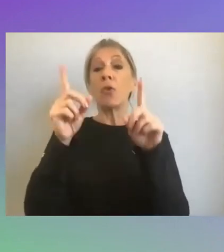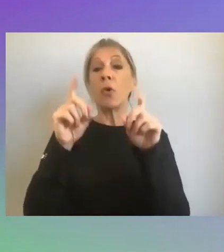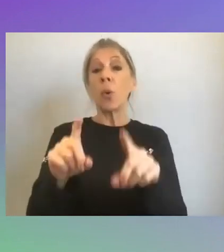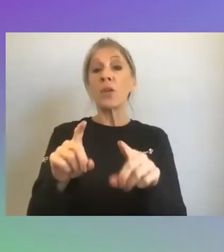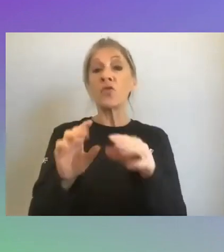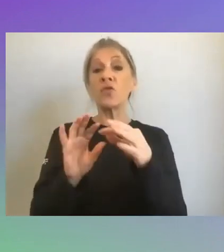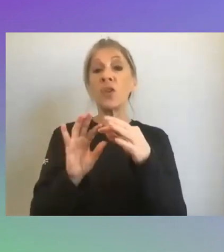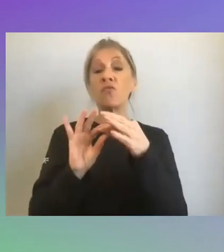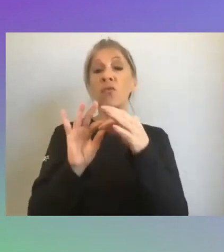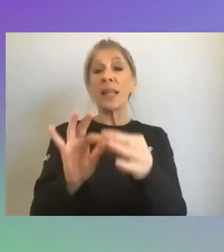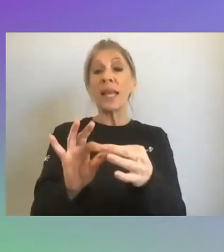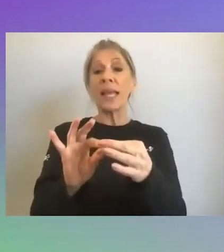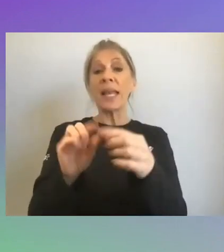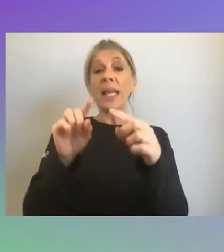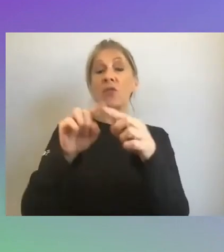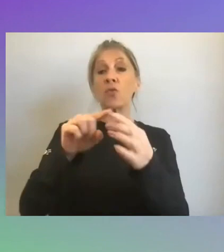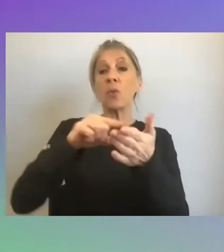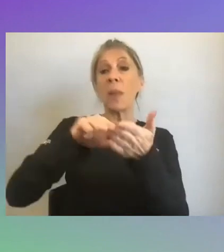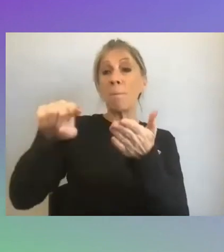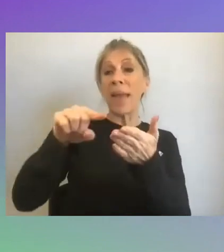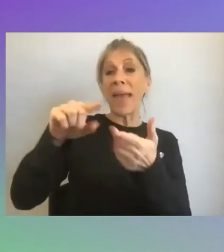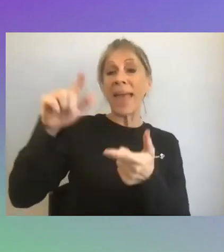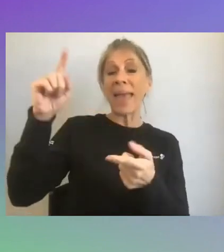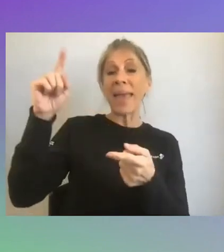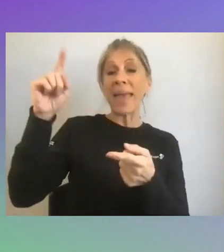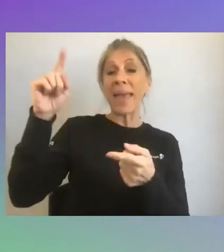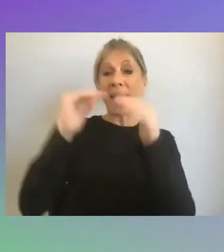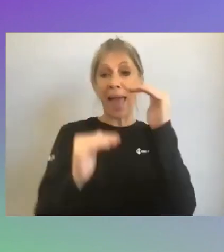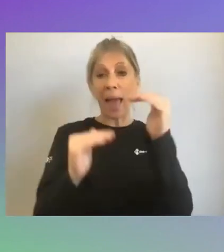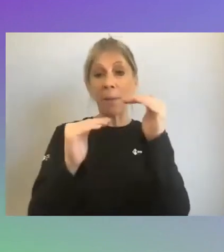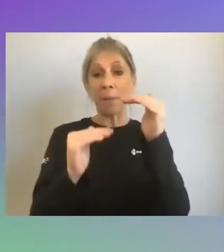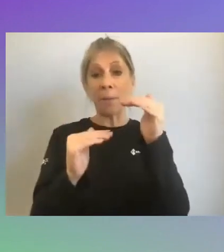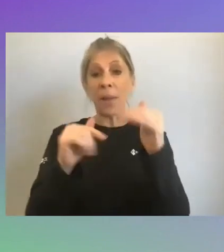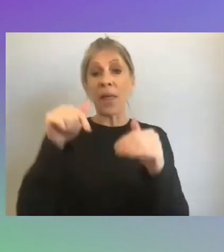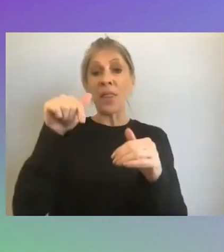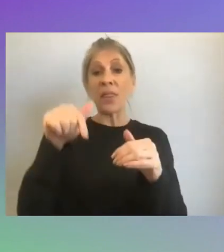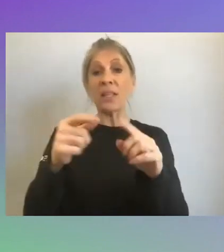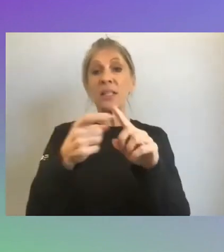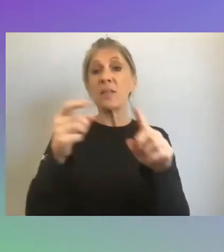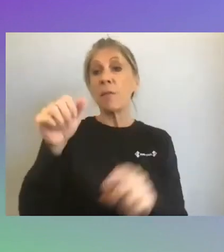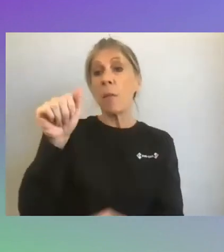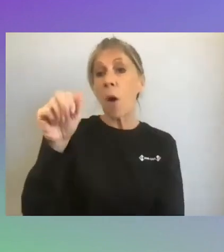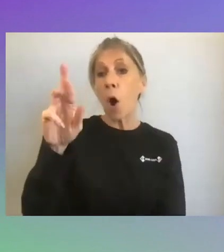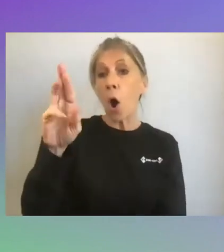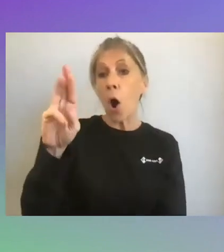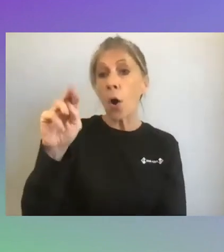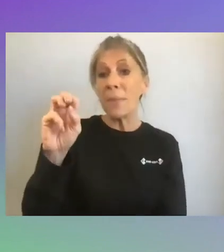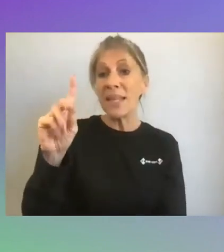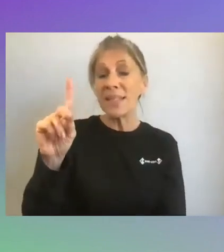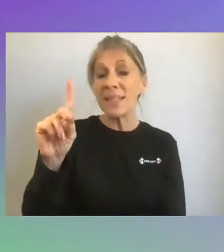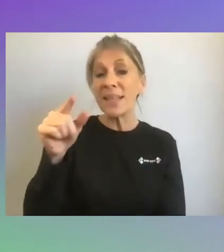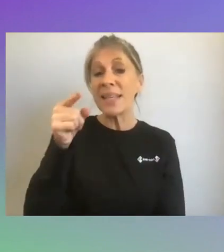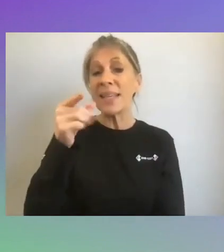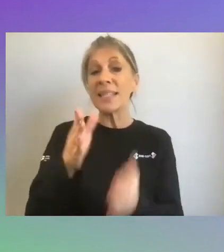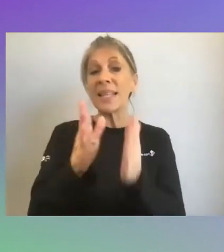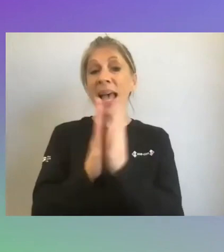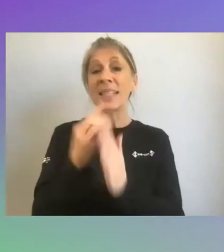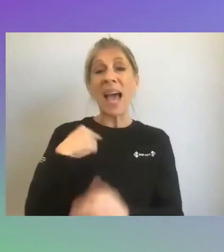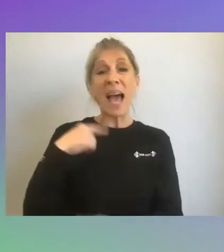pay gap. Um, so this one's from almond, and they're asking, uh,